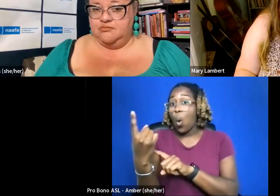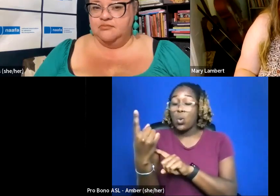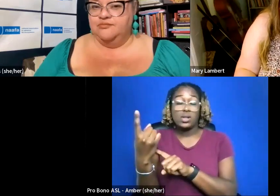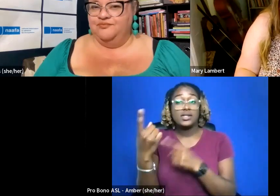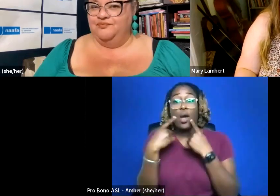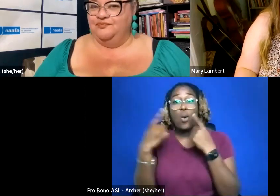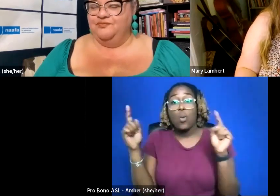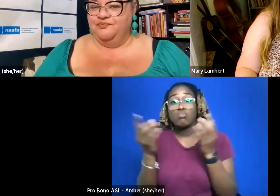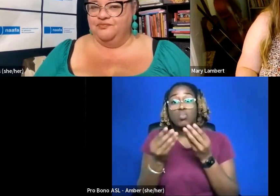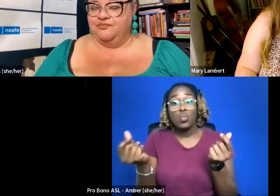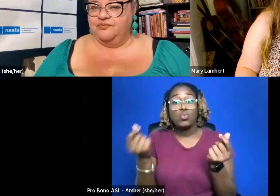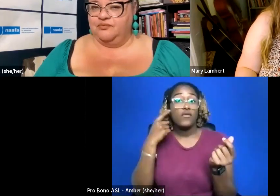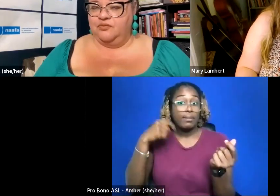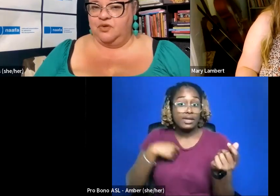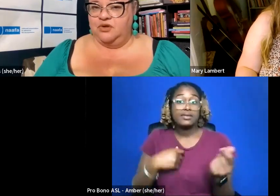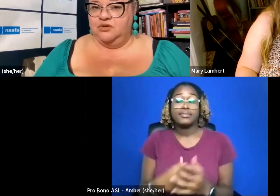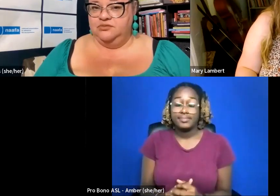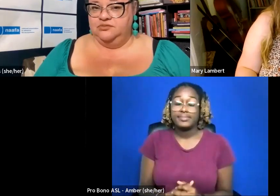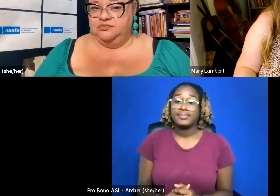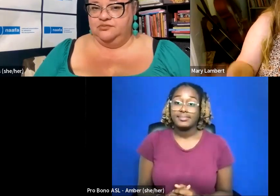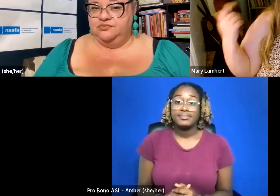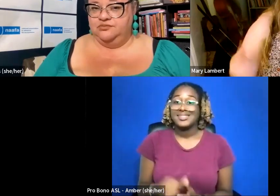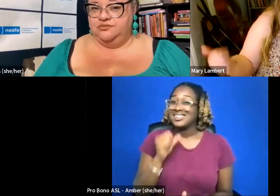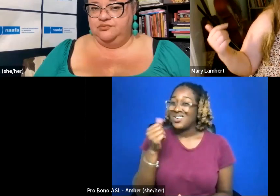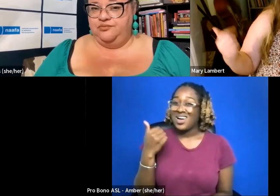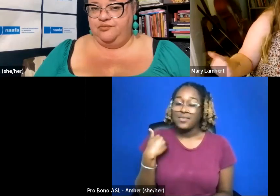And I think I just I don't have I also don't have an off switch